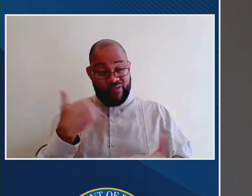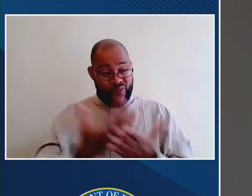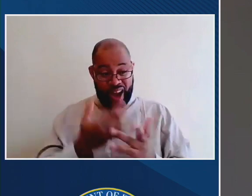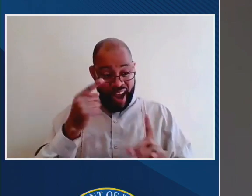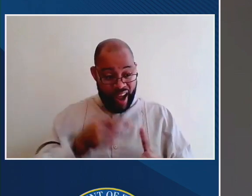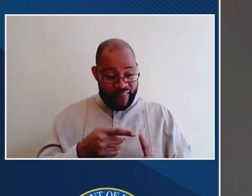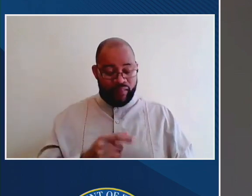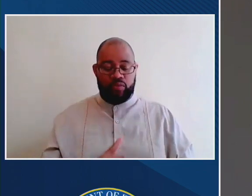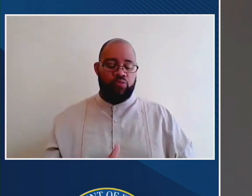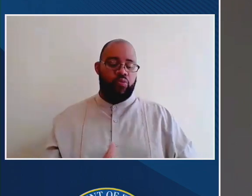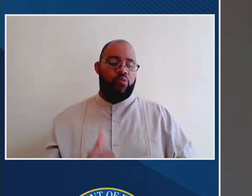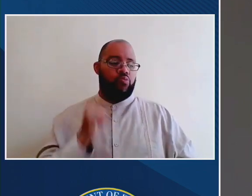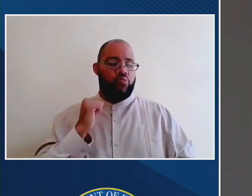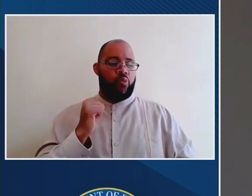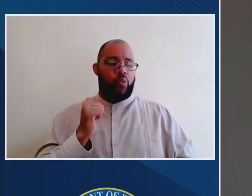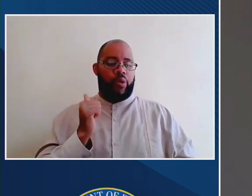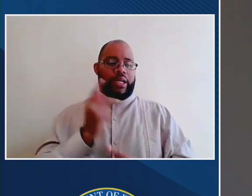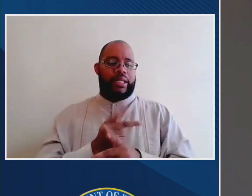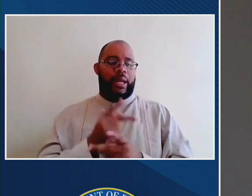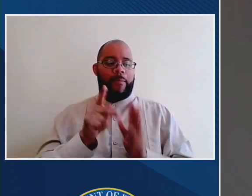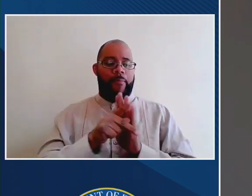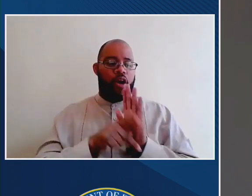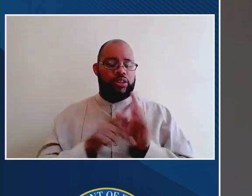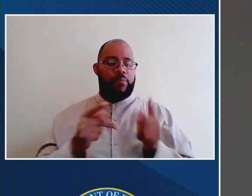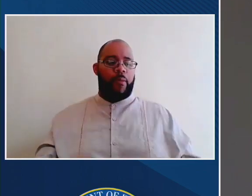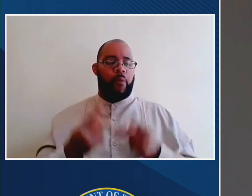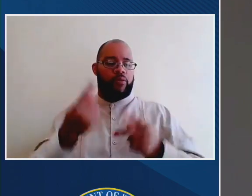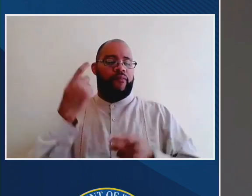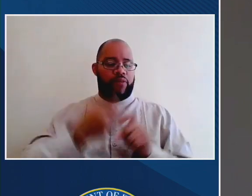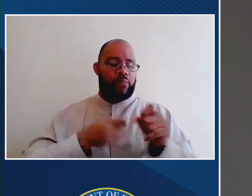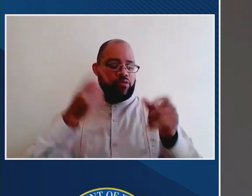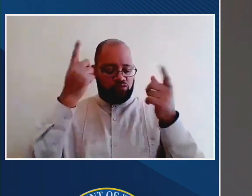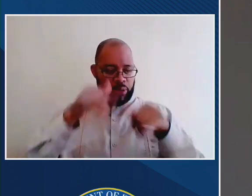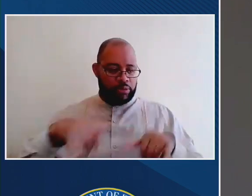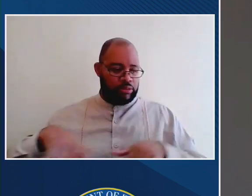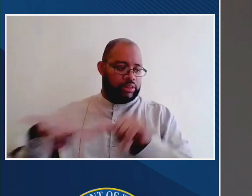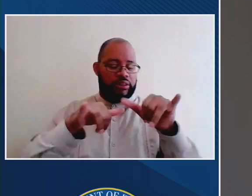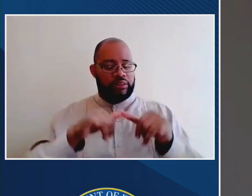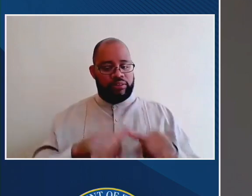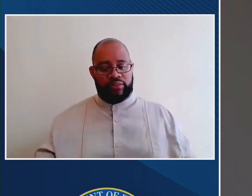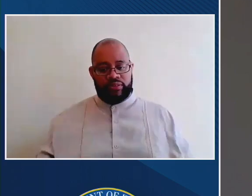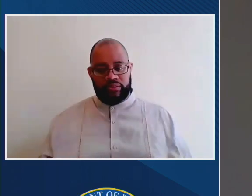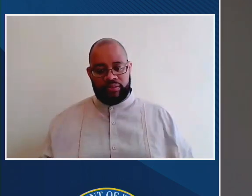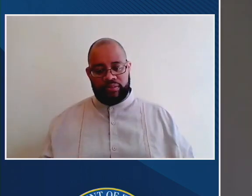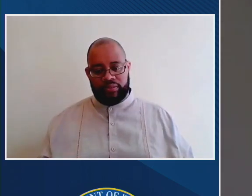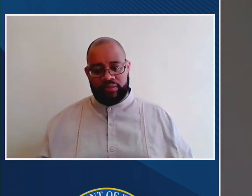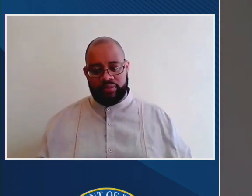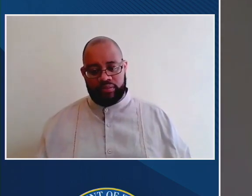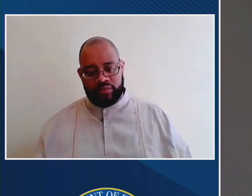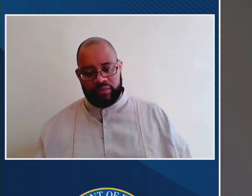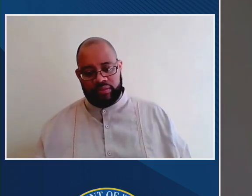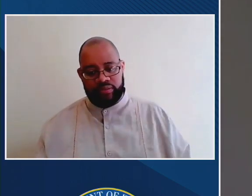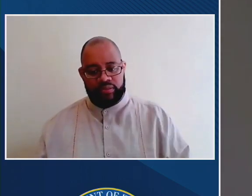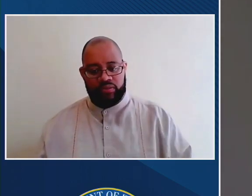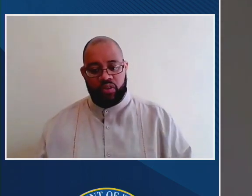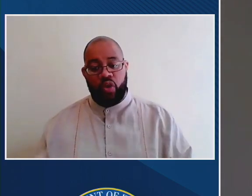hold back these policy proposals for the consensus was achieved. Okay? Throughout the process, we take the